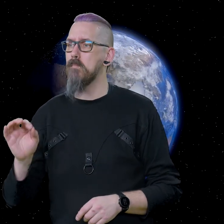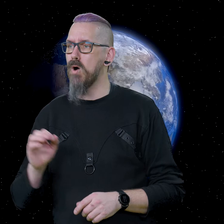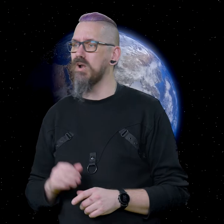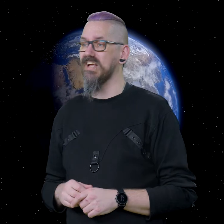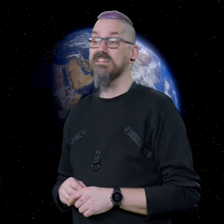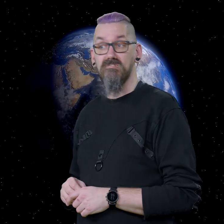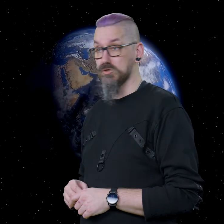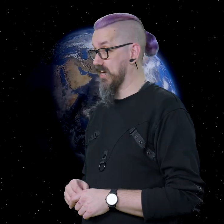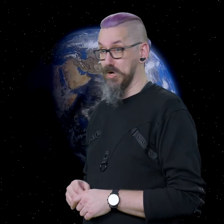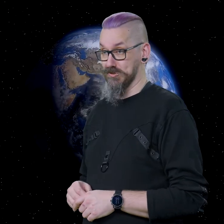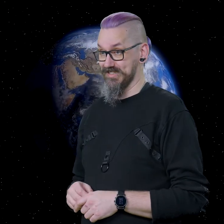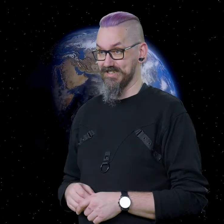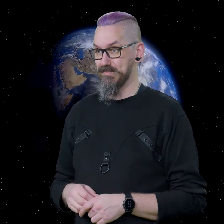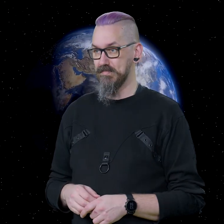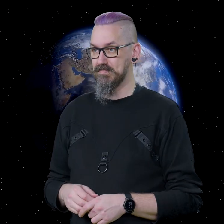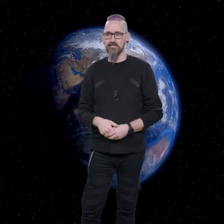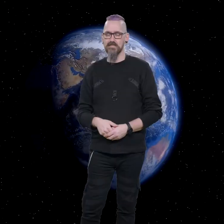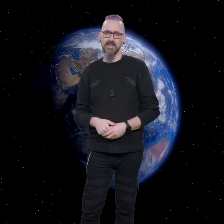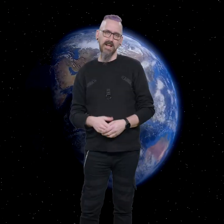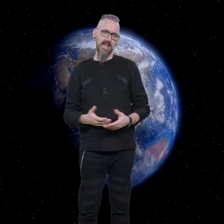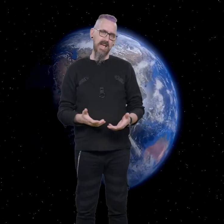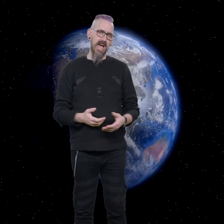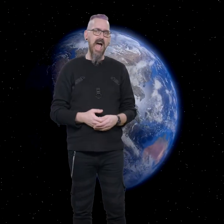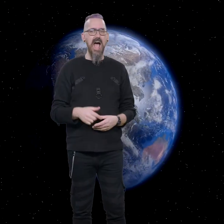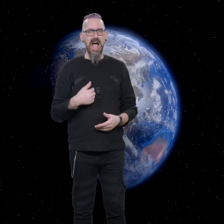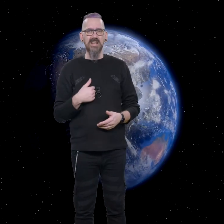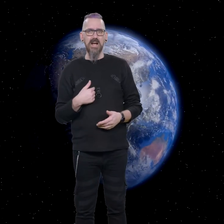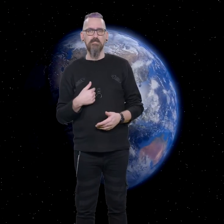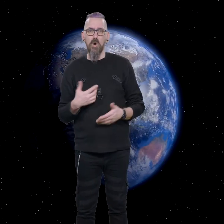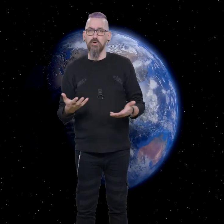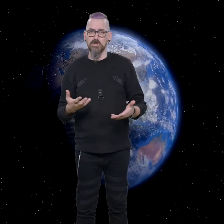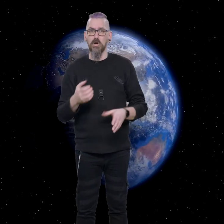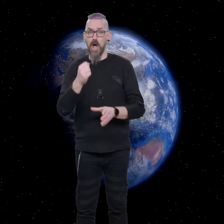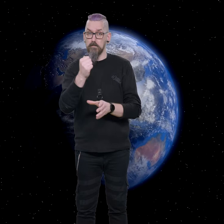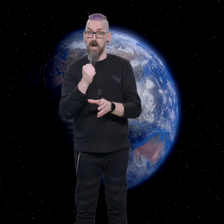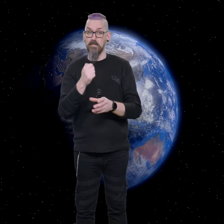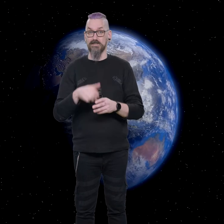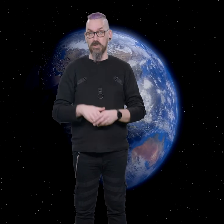More like the Fox-not. I am also a bar manager,